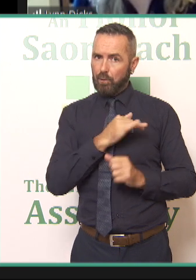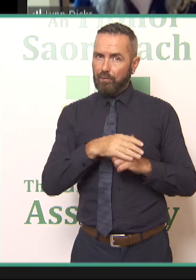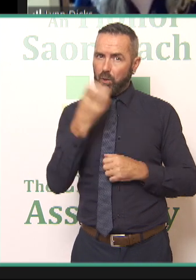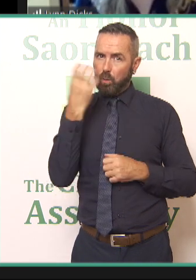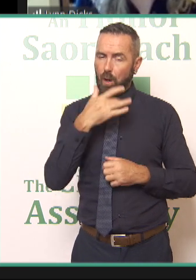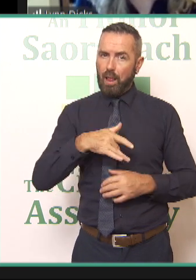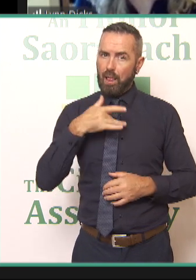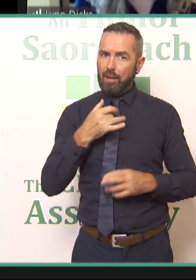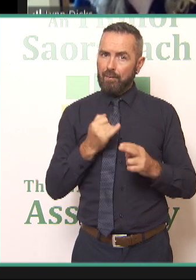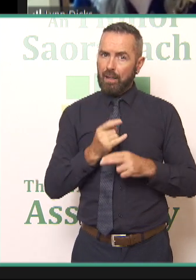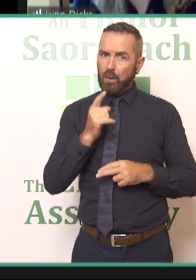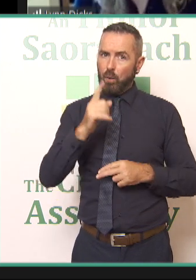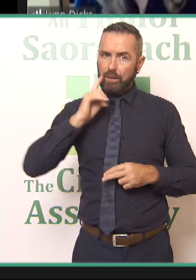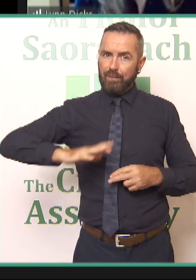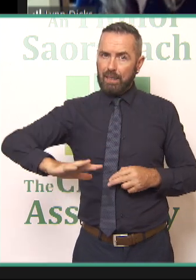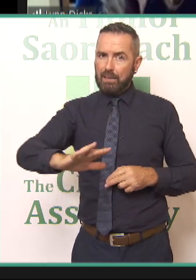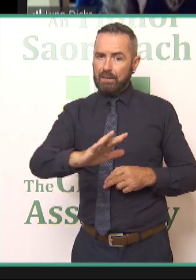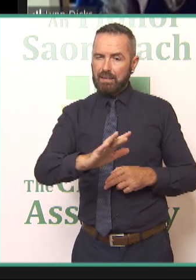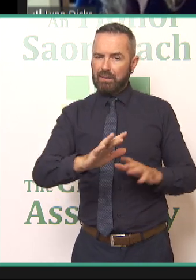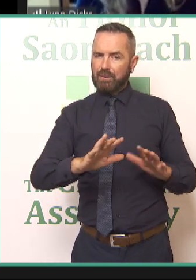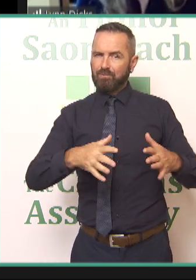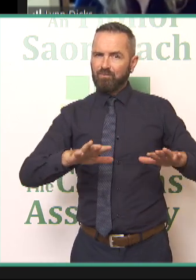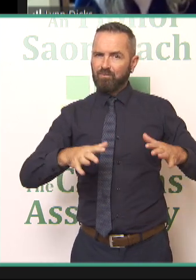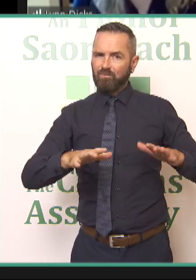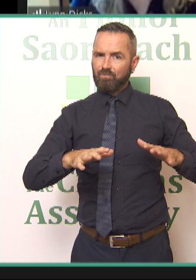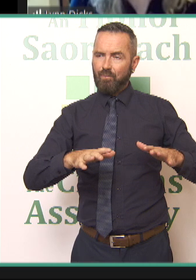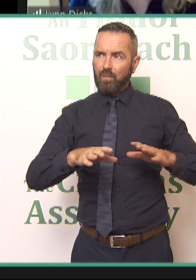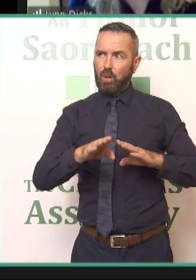lives in those rice fields how does that look from a biodiversity within agricultural landscape's